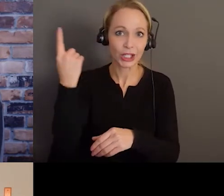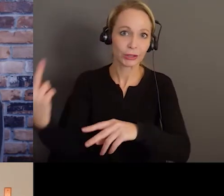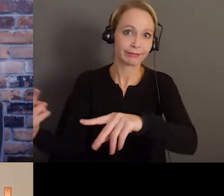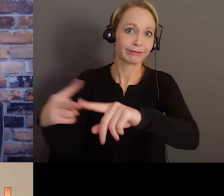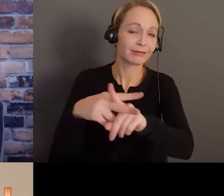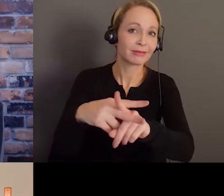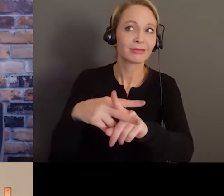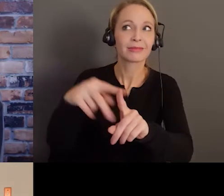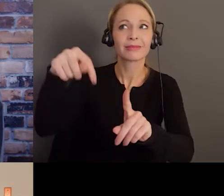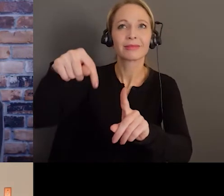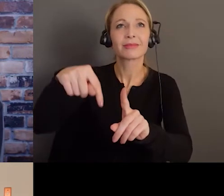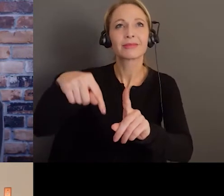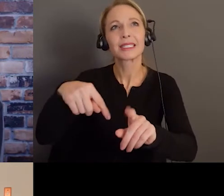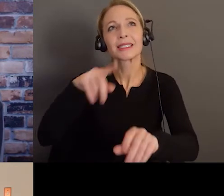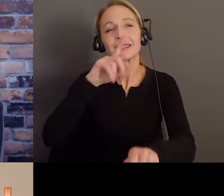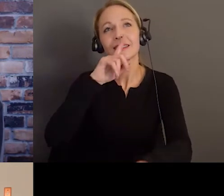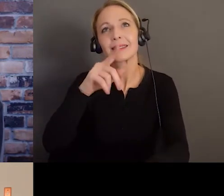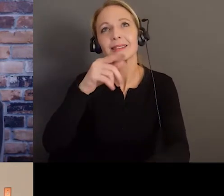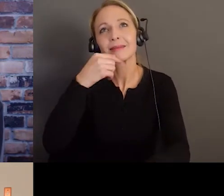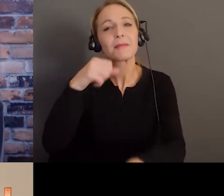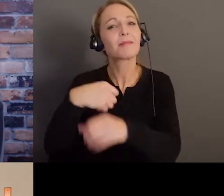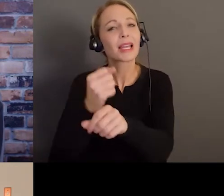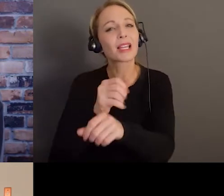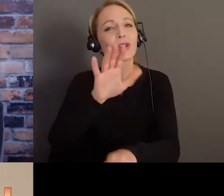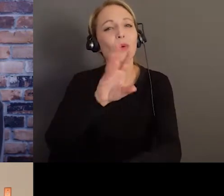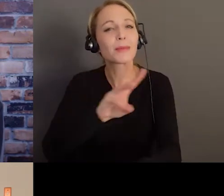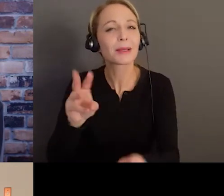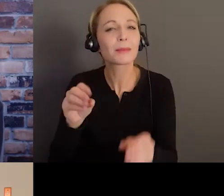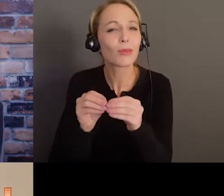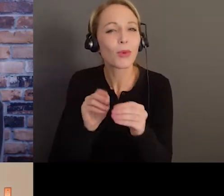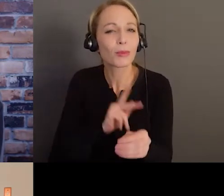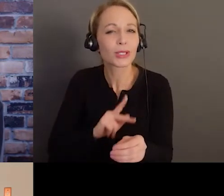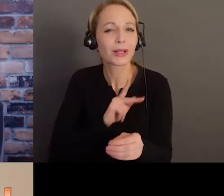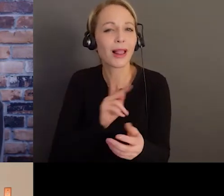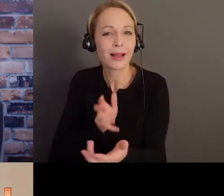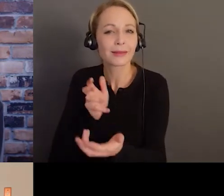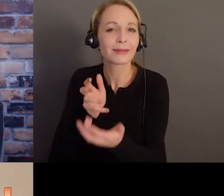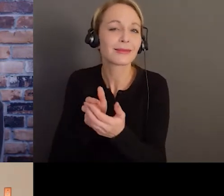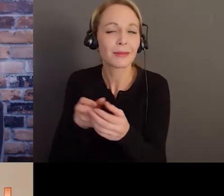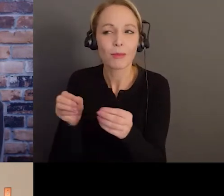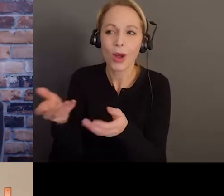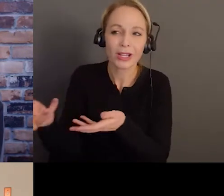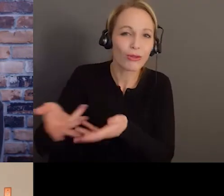KNOW IS MAKING YOUR WEBSITE PERSONALIZED. INTERACTIVE DURING THE SALES PROCESS.